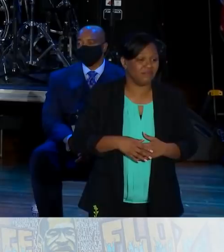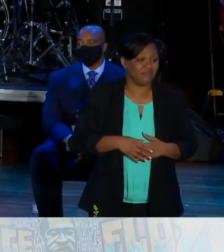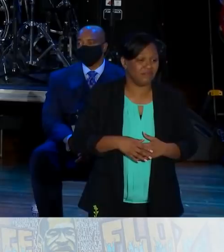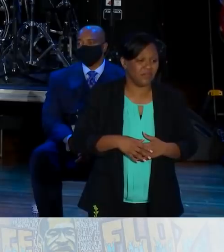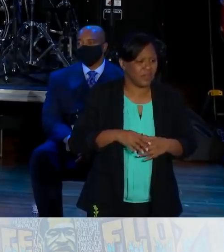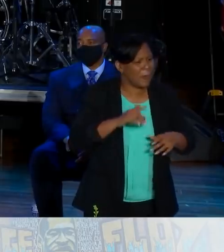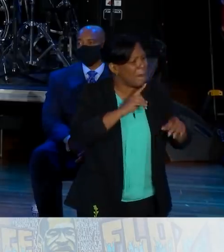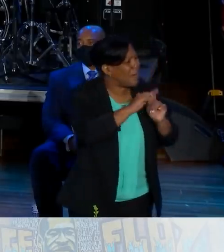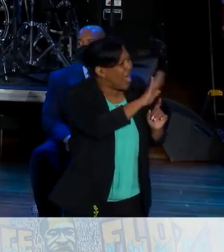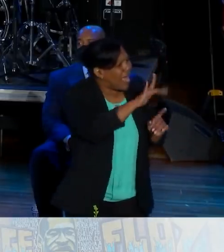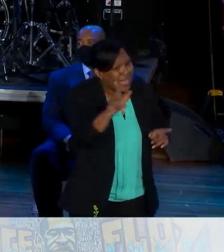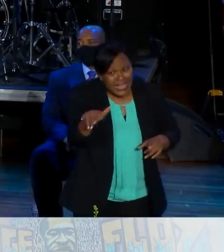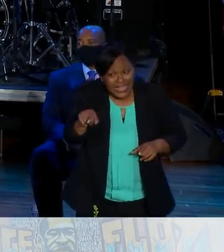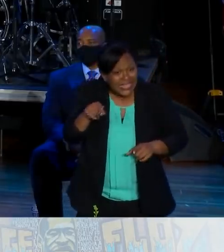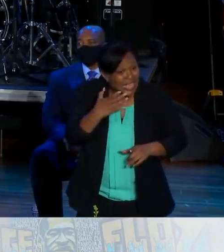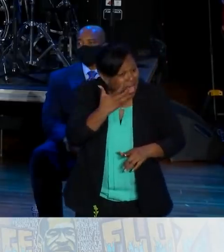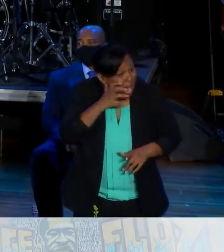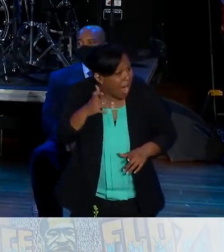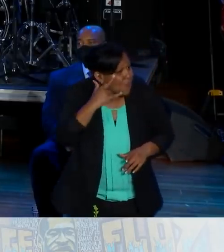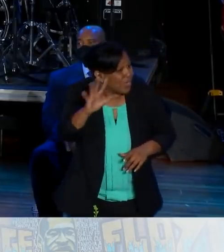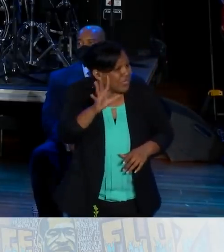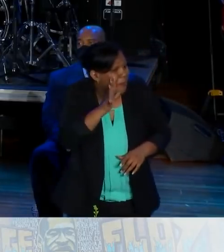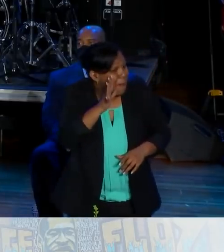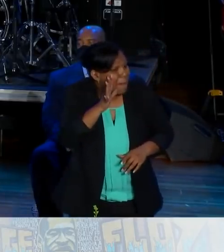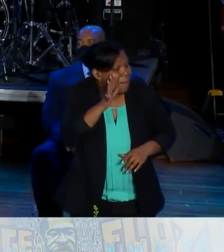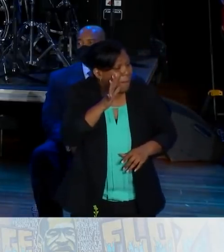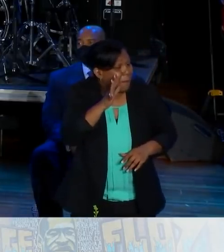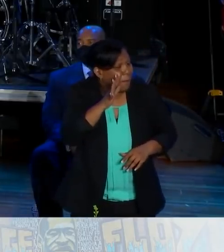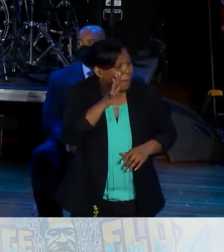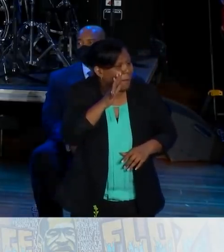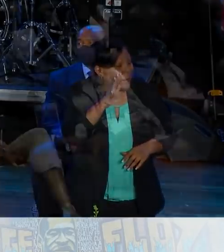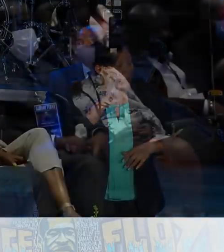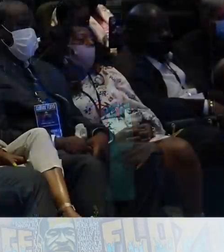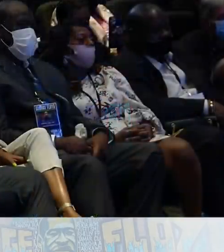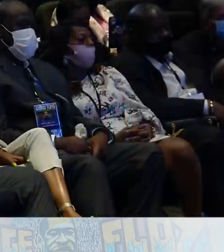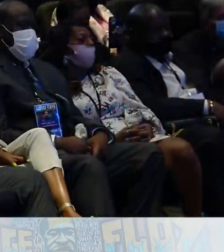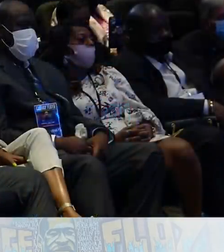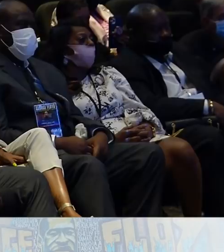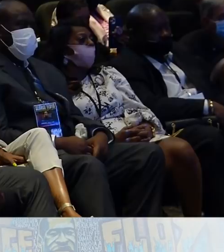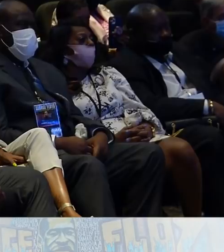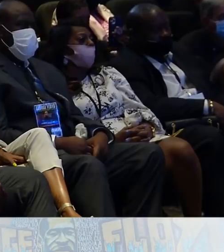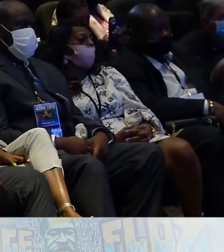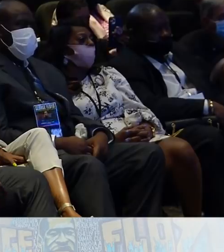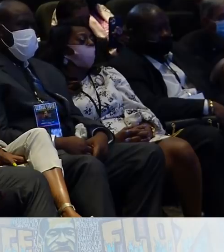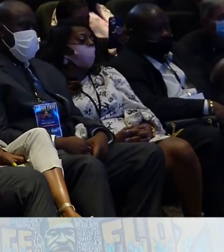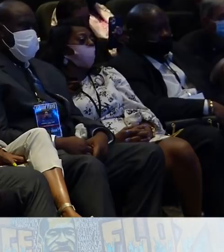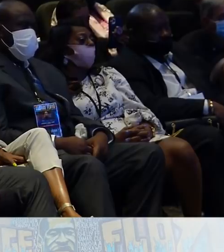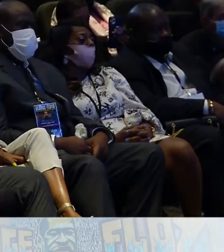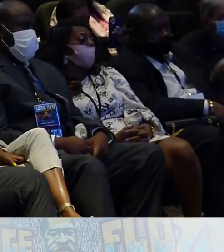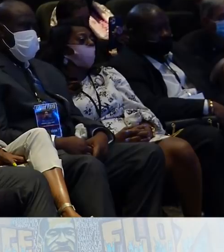I WANTED TO TALK TO HIS MOTHER. HE SAID HIS MOTHER PASSED, HIS MOTHER PASSED BUT HE WAS CALLING FOR HIS MOTHER.